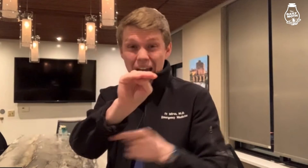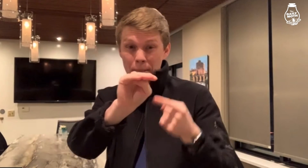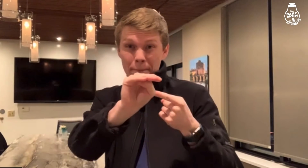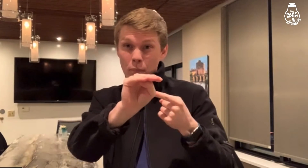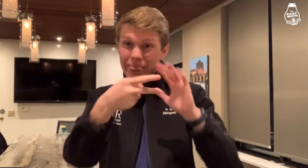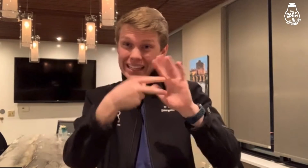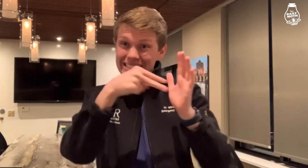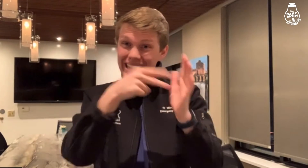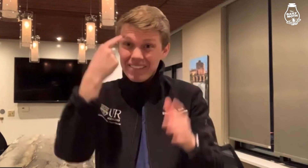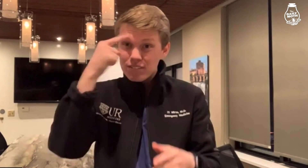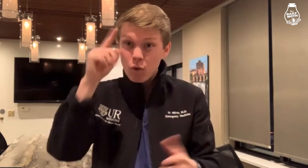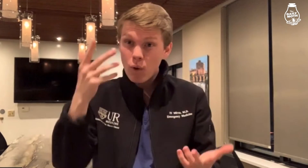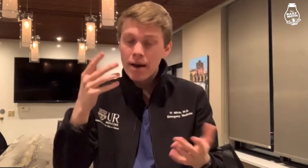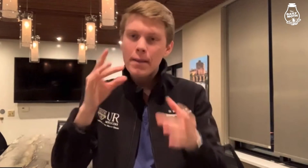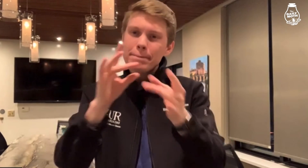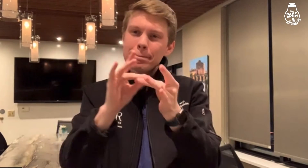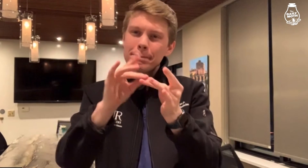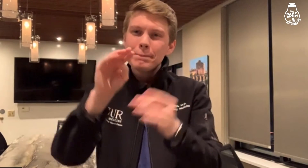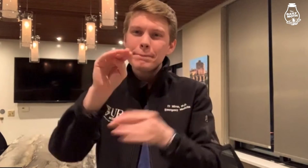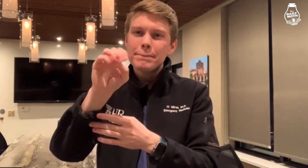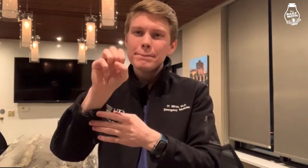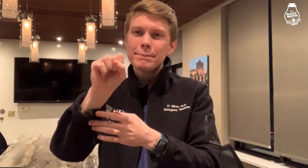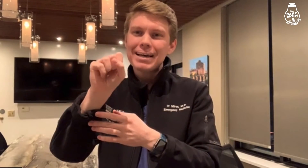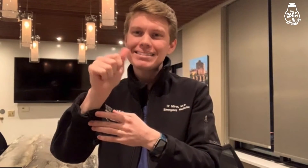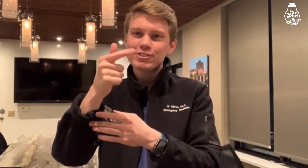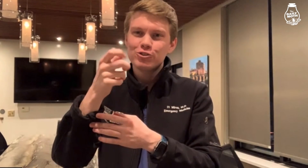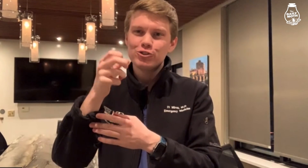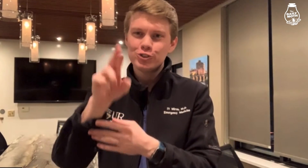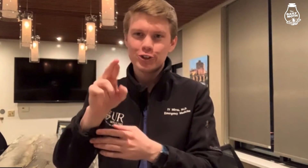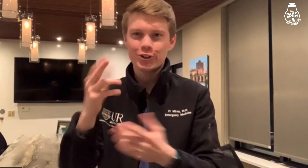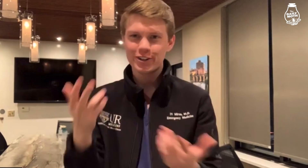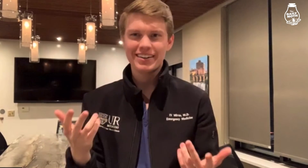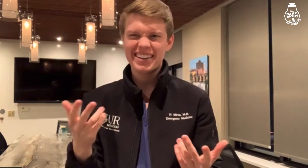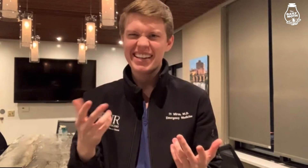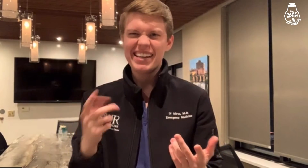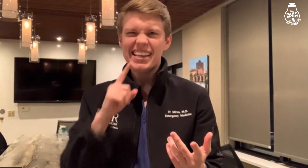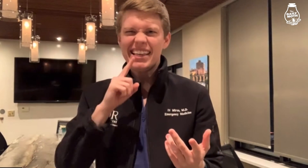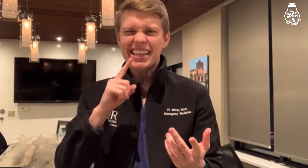the "m" stands for messenger.